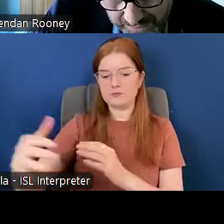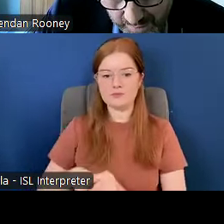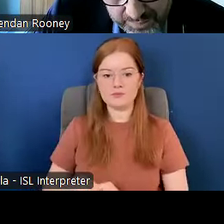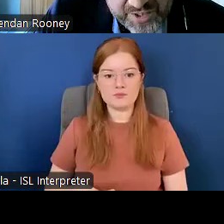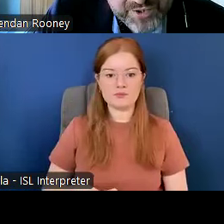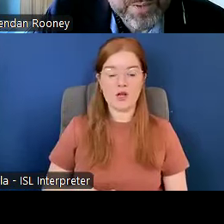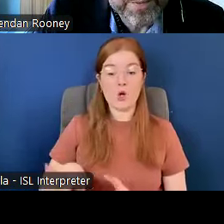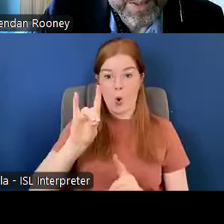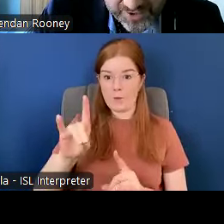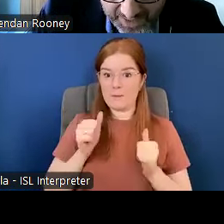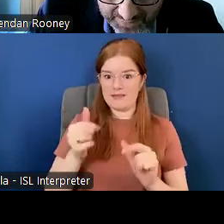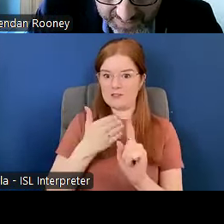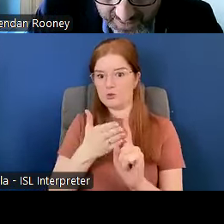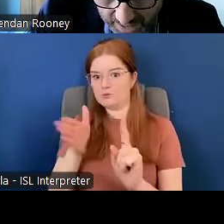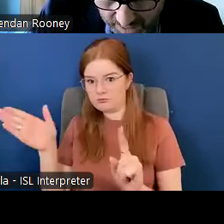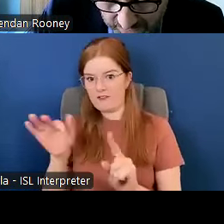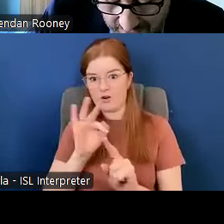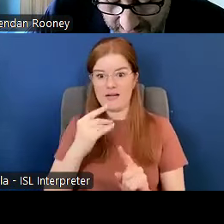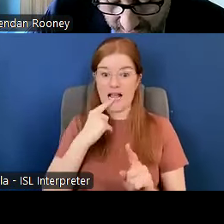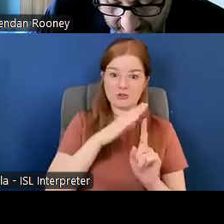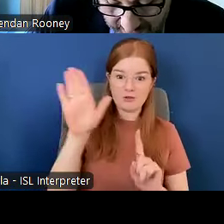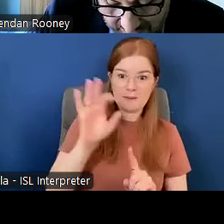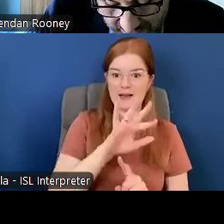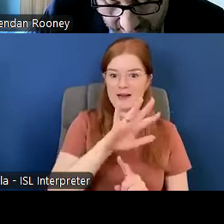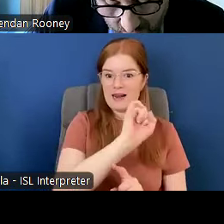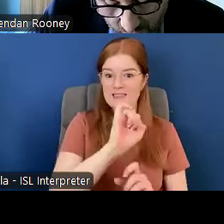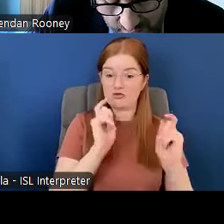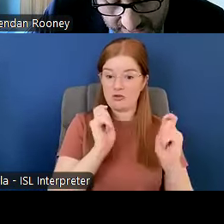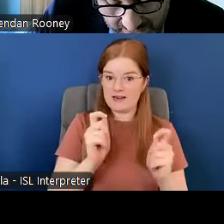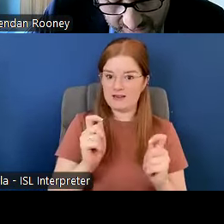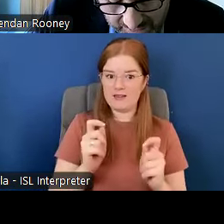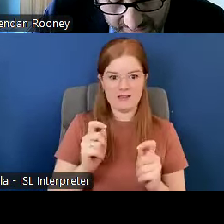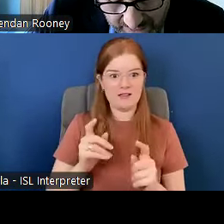from the prescriptive extremes of Gleizes' training extended almost tentatively to